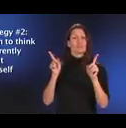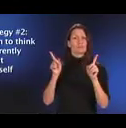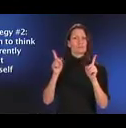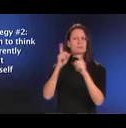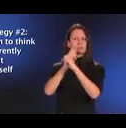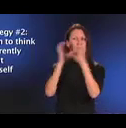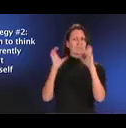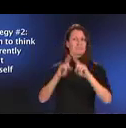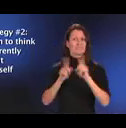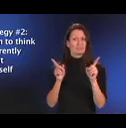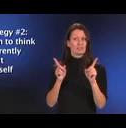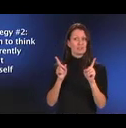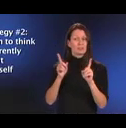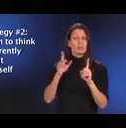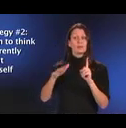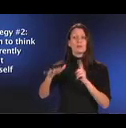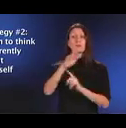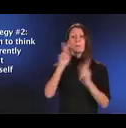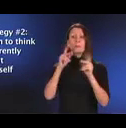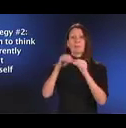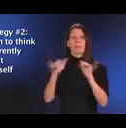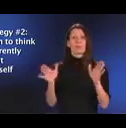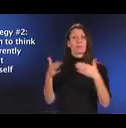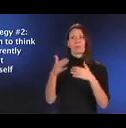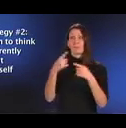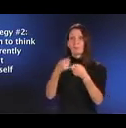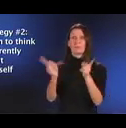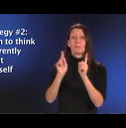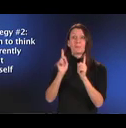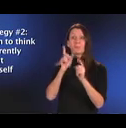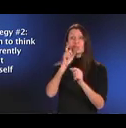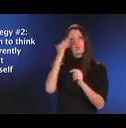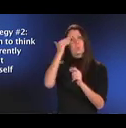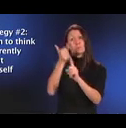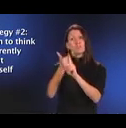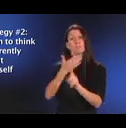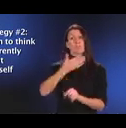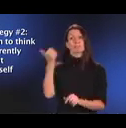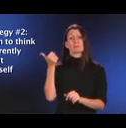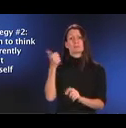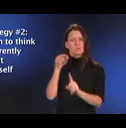You know more about you than anyone else in the room.